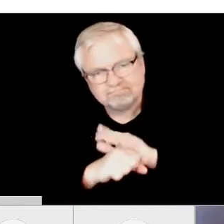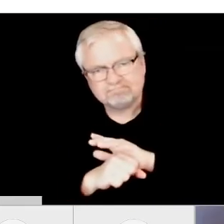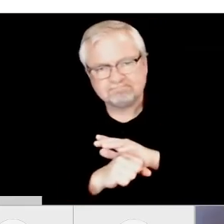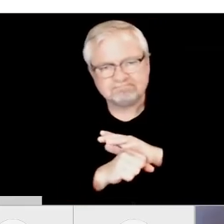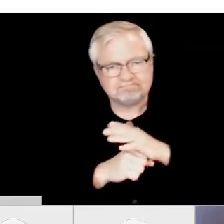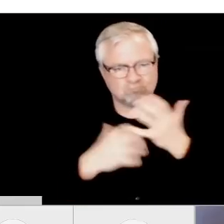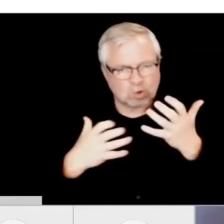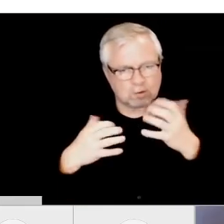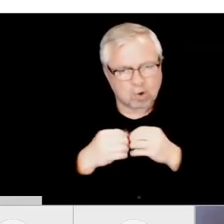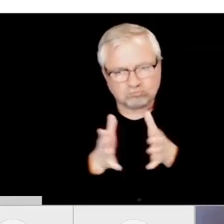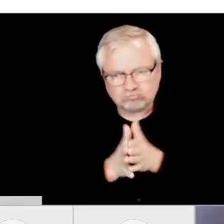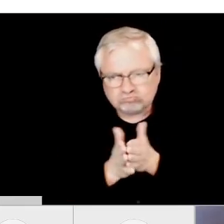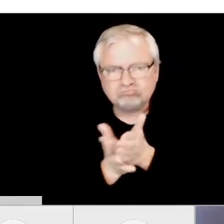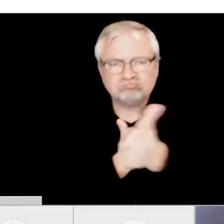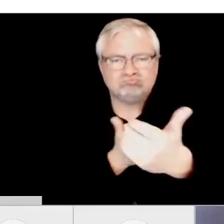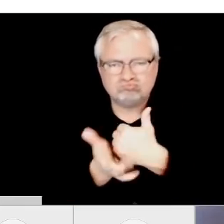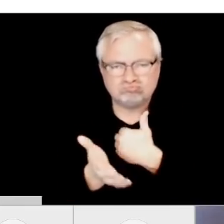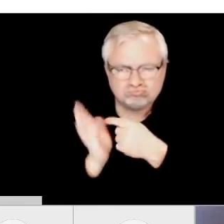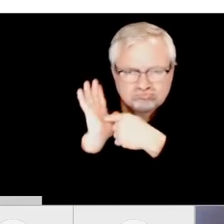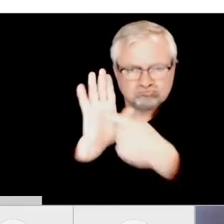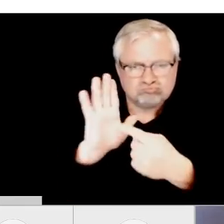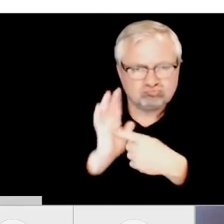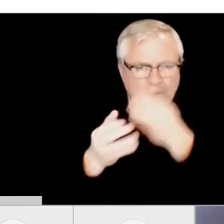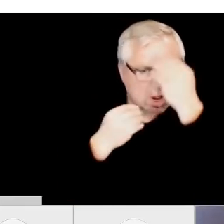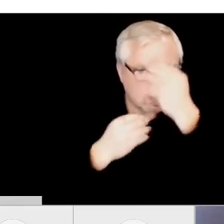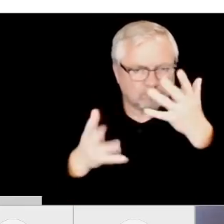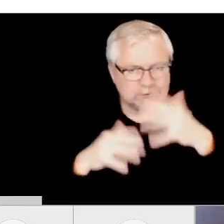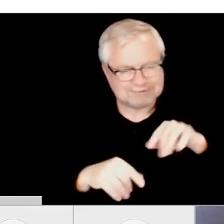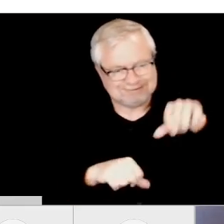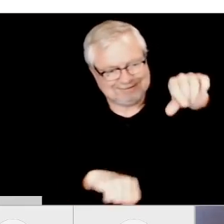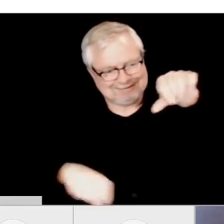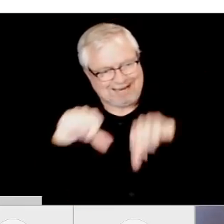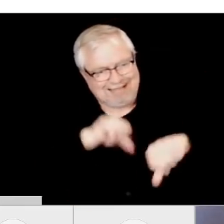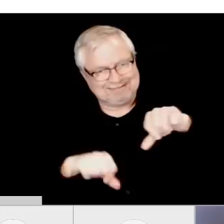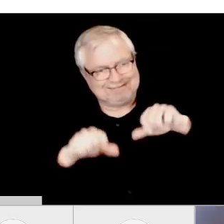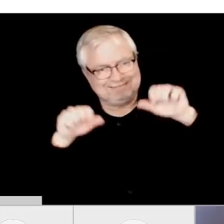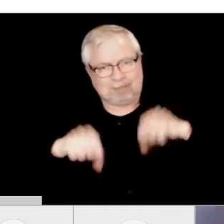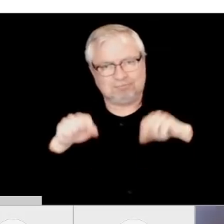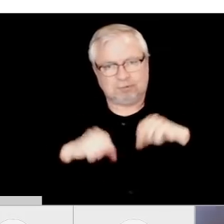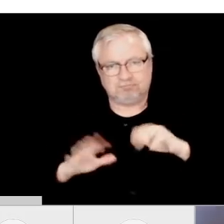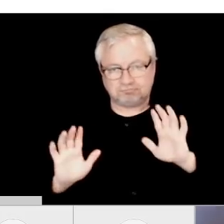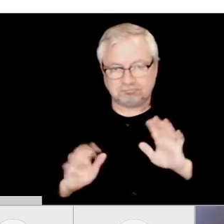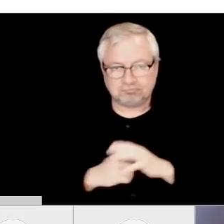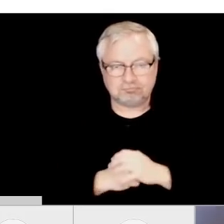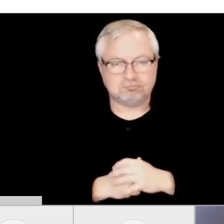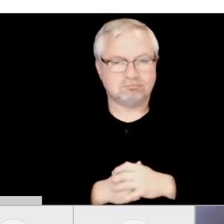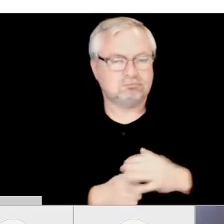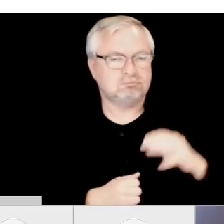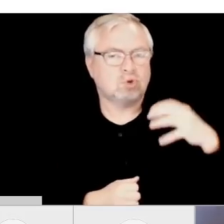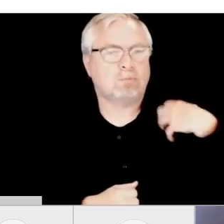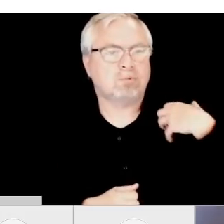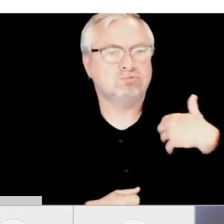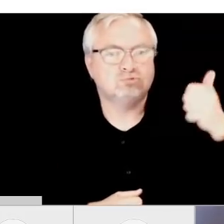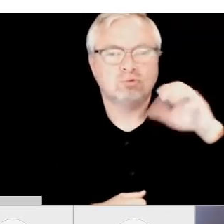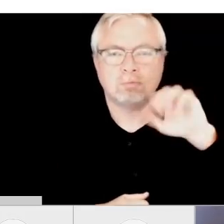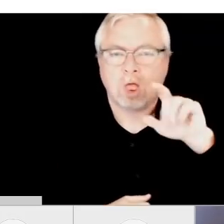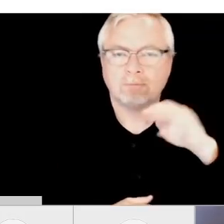Commissioner Malcolm: Thank you very much, Stefan and Dr. Enns for joining us and presenting this.